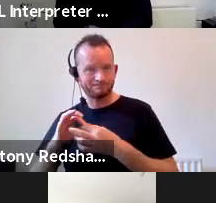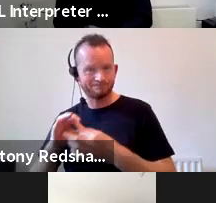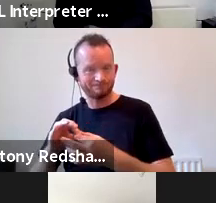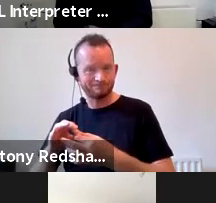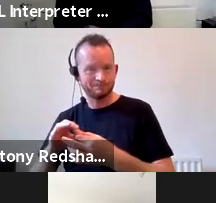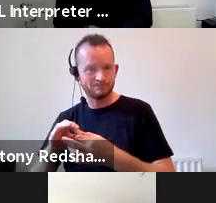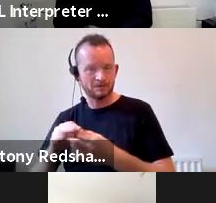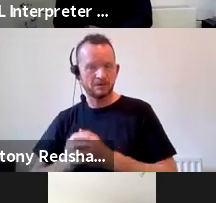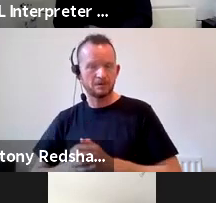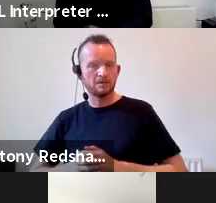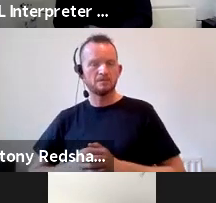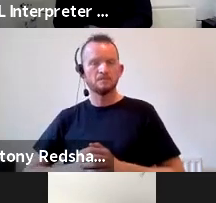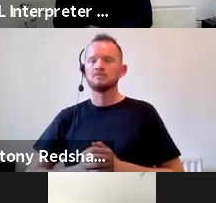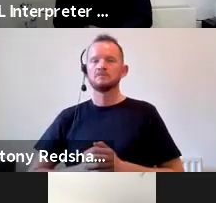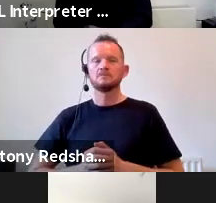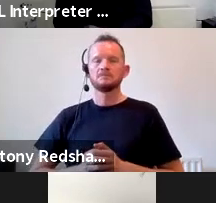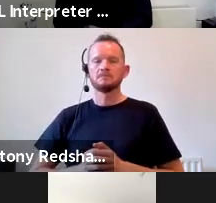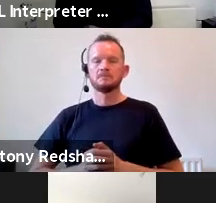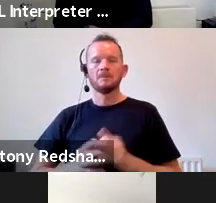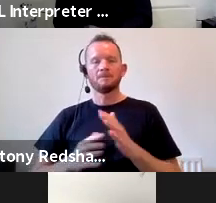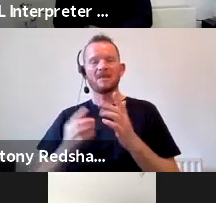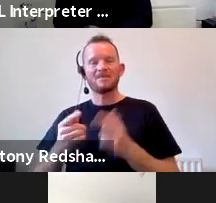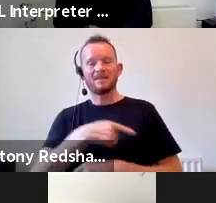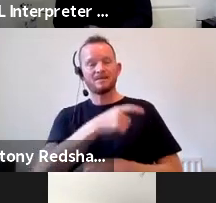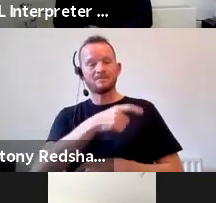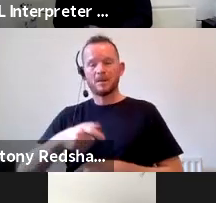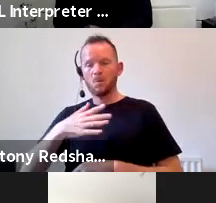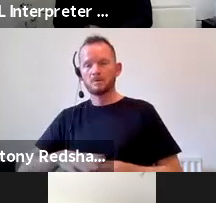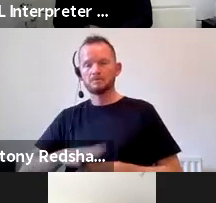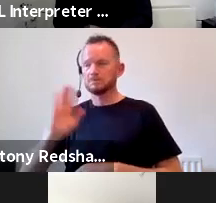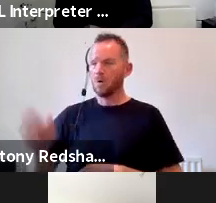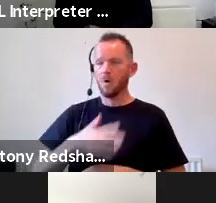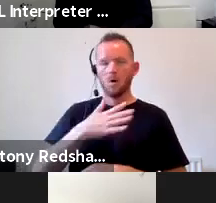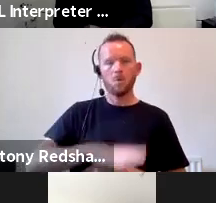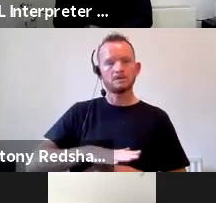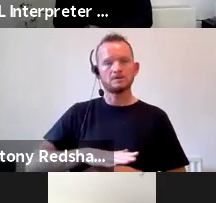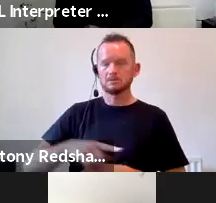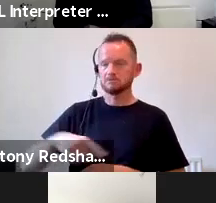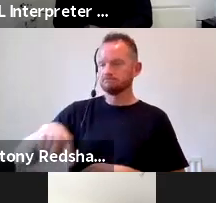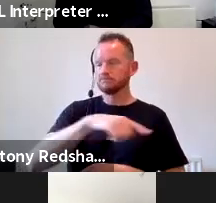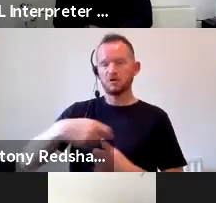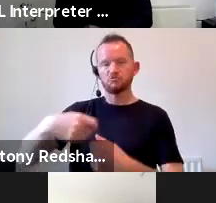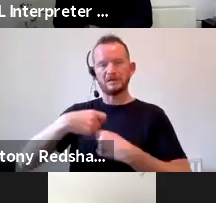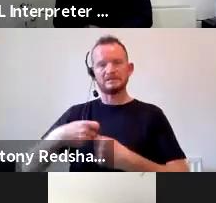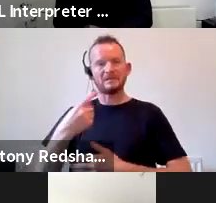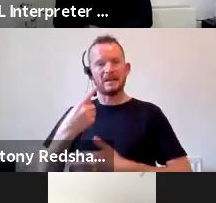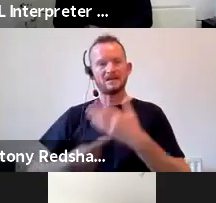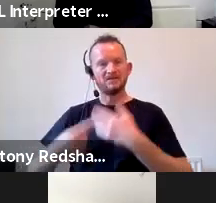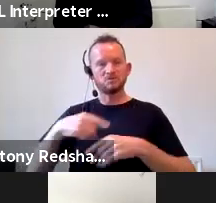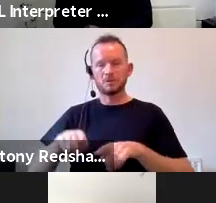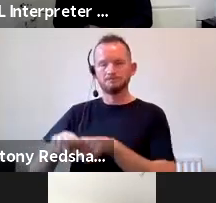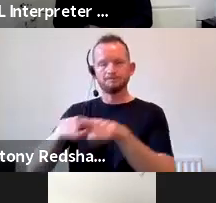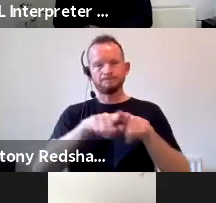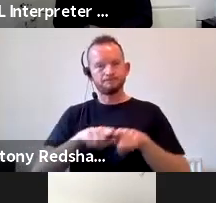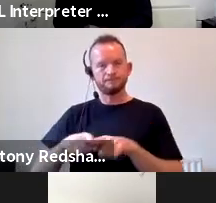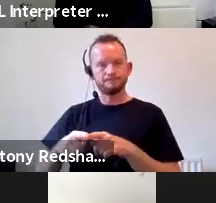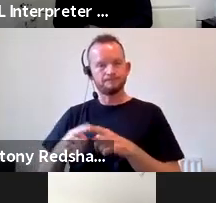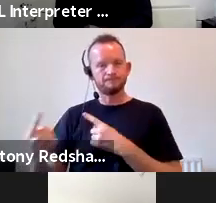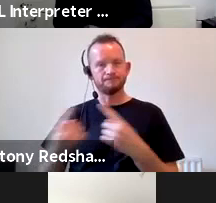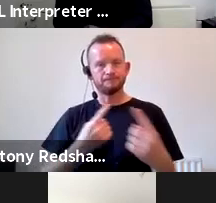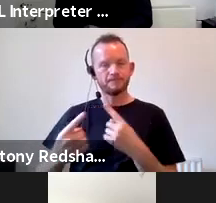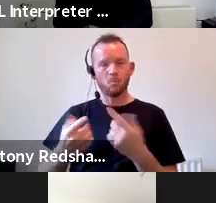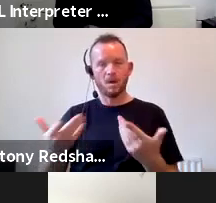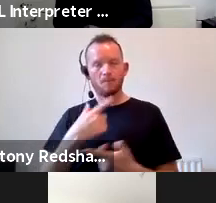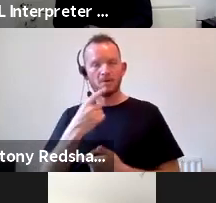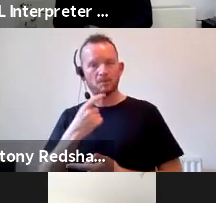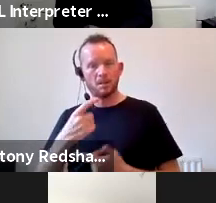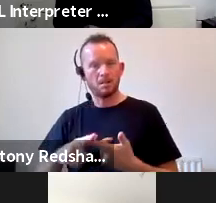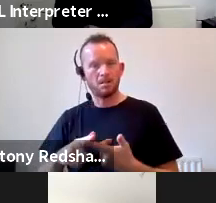And the main, main thing that these people want that we all want is just to be treated as an individual, and where possible.